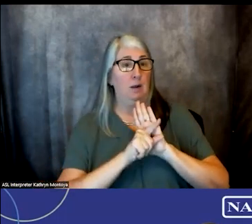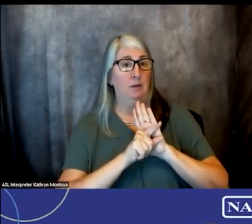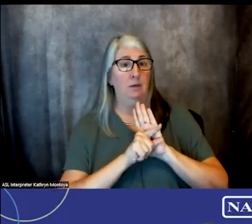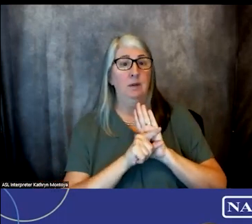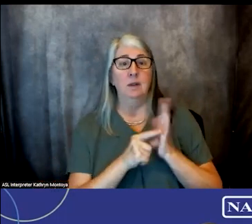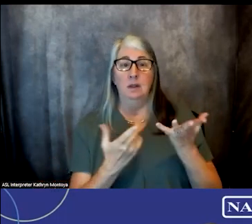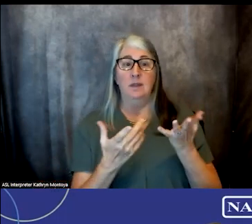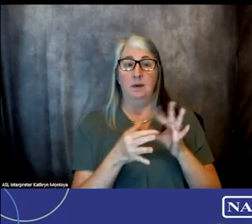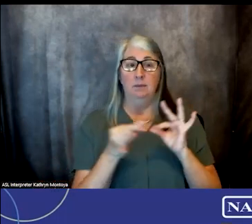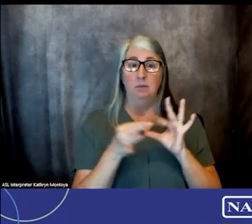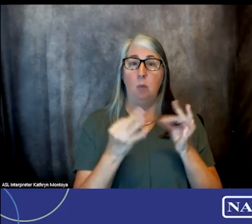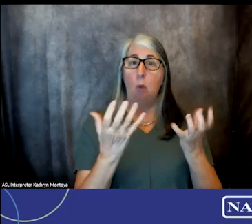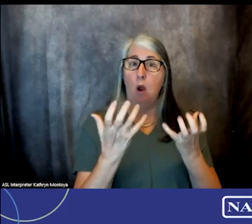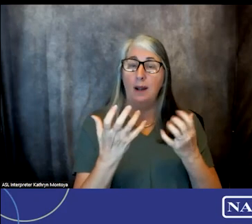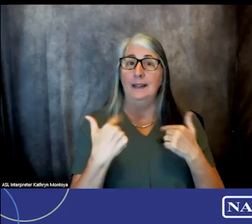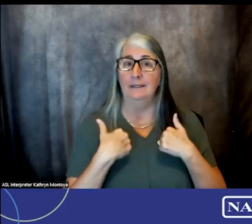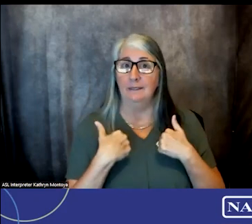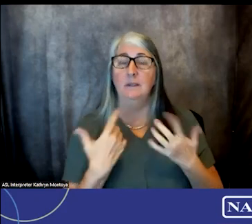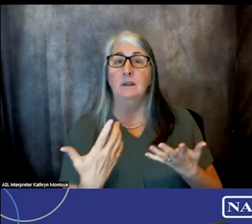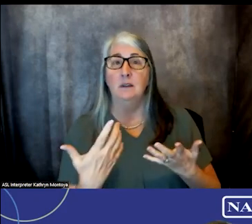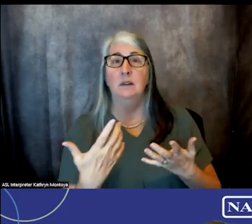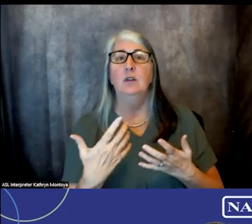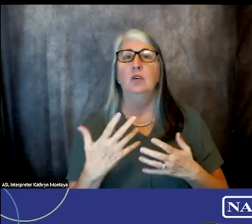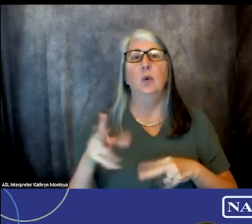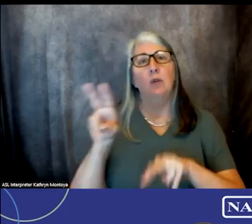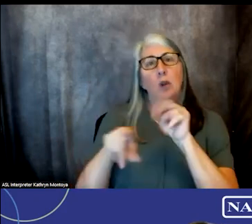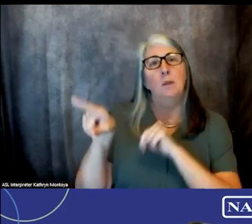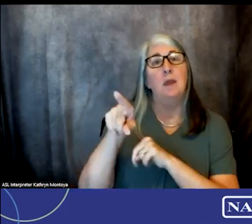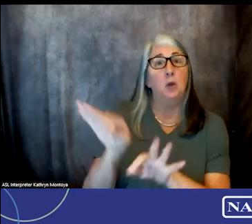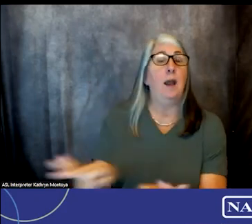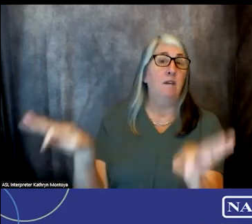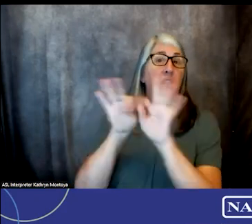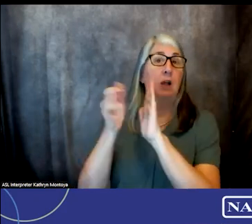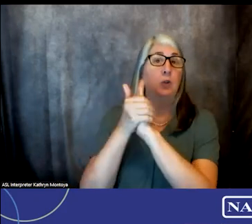AGAIN, THE LOOKING AT THEM AS IT IS A VALUE-ADDED SKILL SET THAT